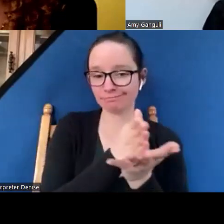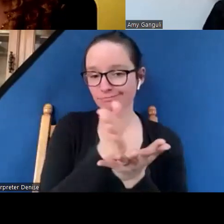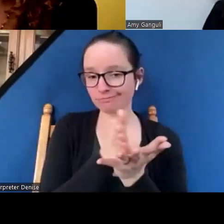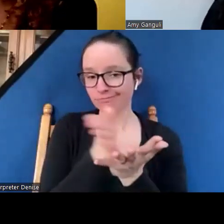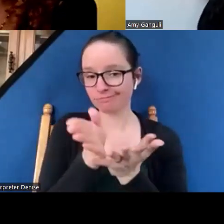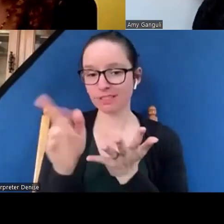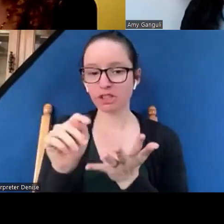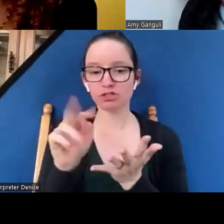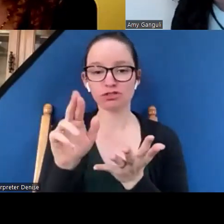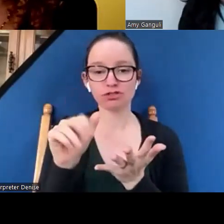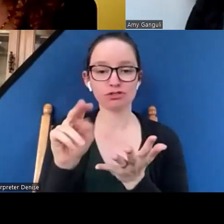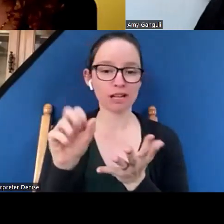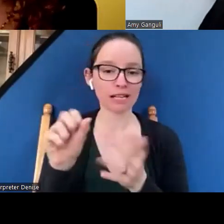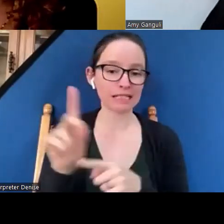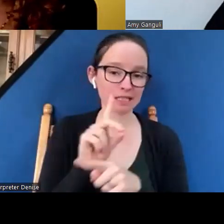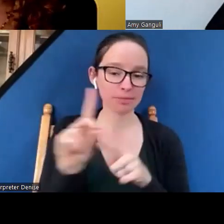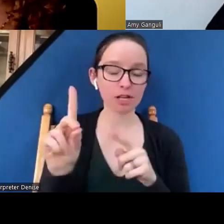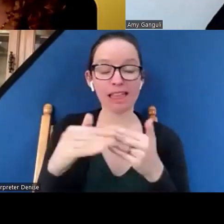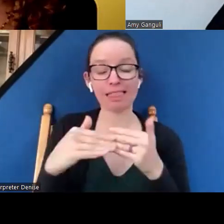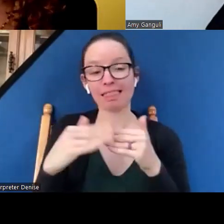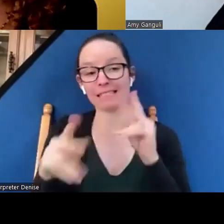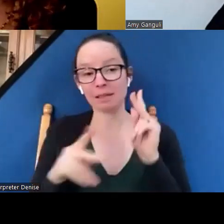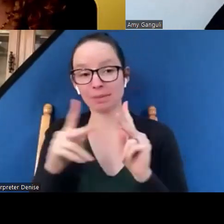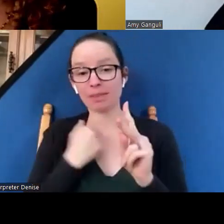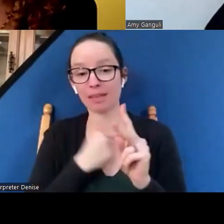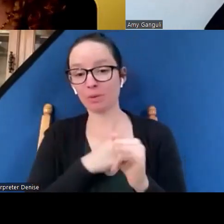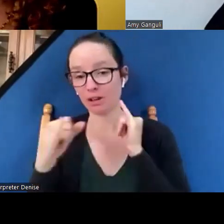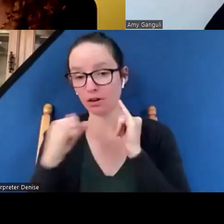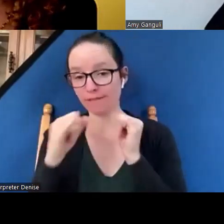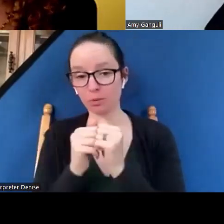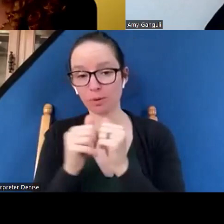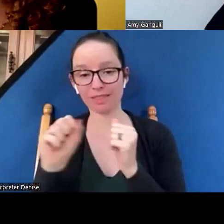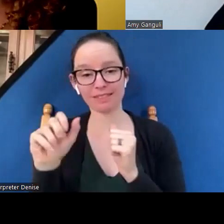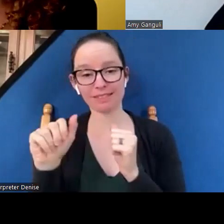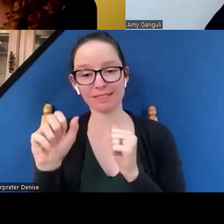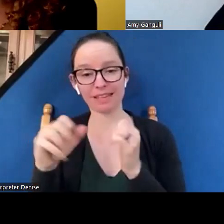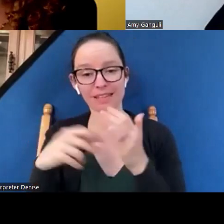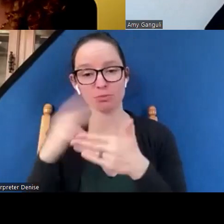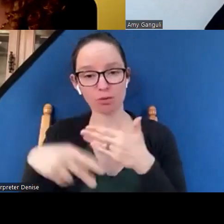in the SAS program. So needing to get a little bit more creative about how you